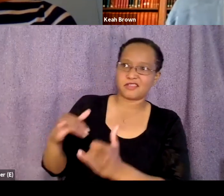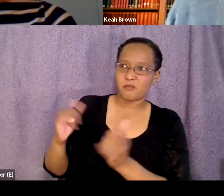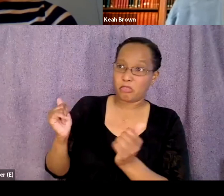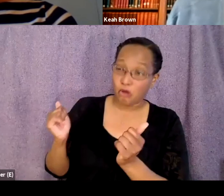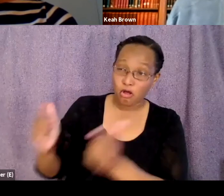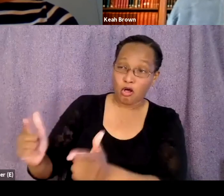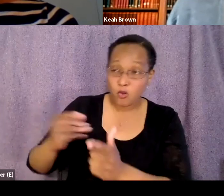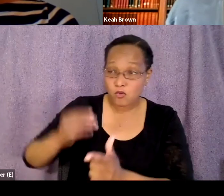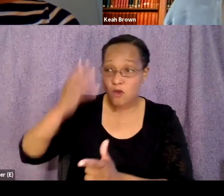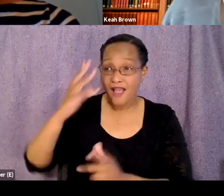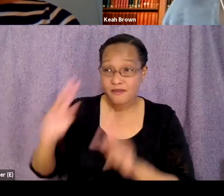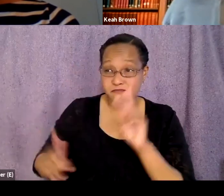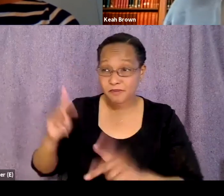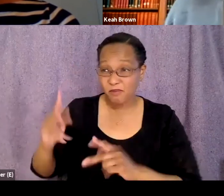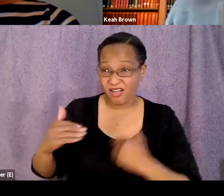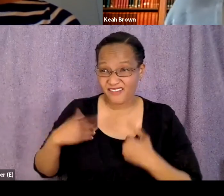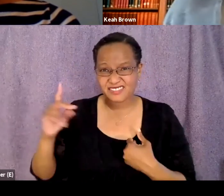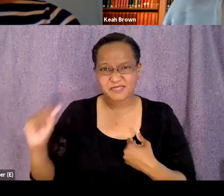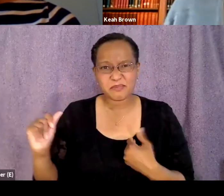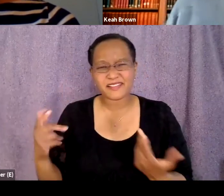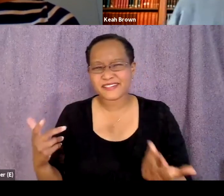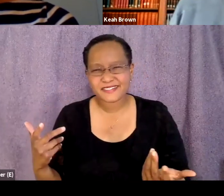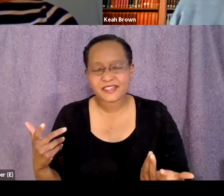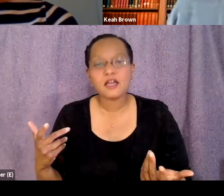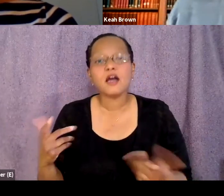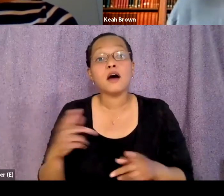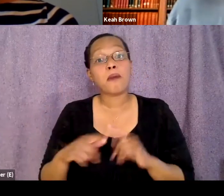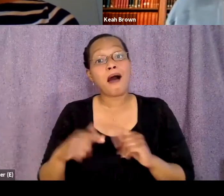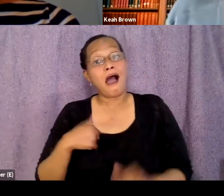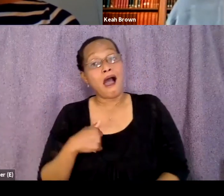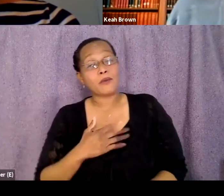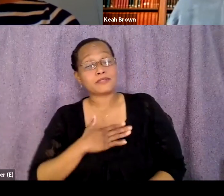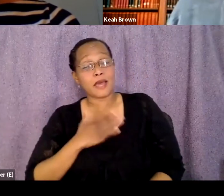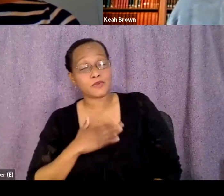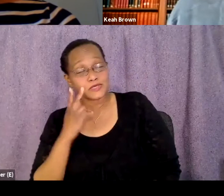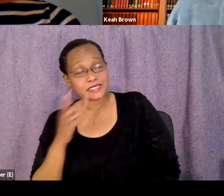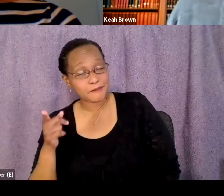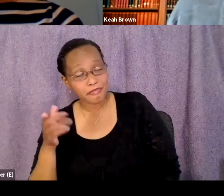it was just like I was very happy to see him there I think he's a delight, and I couldn't